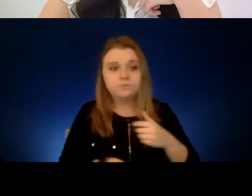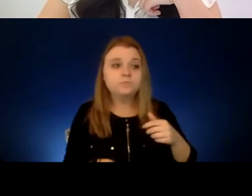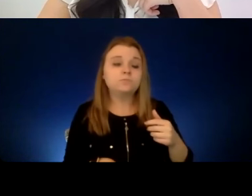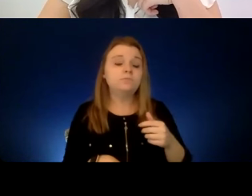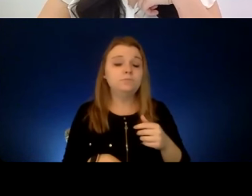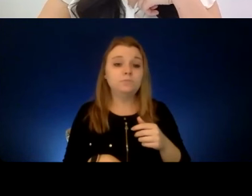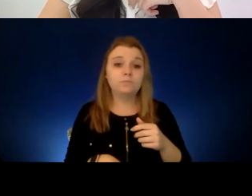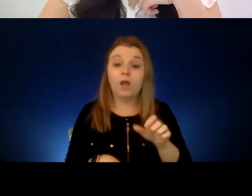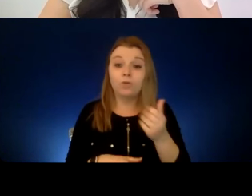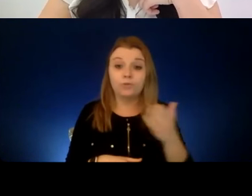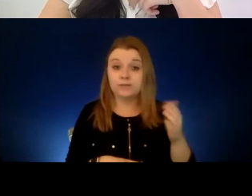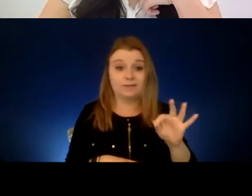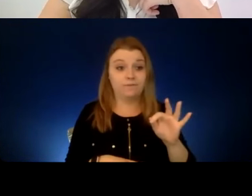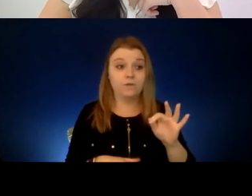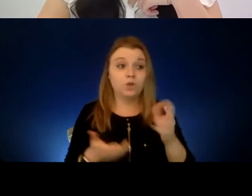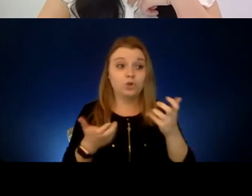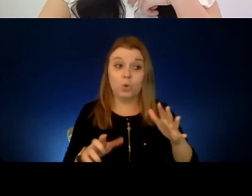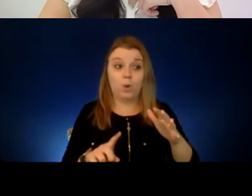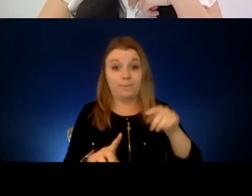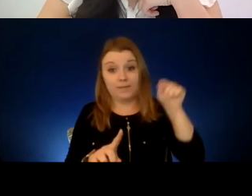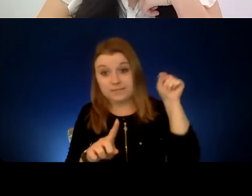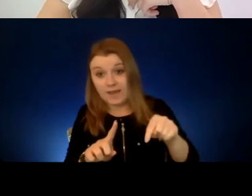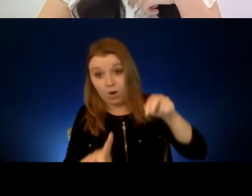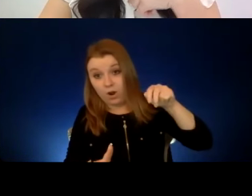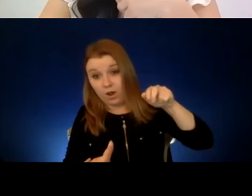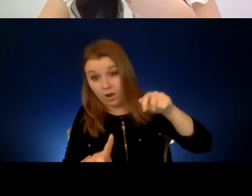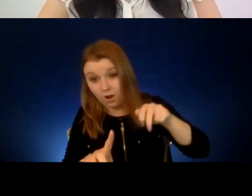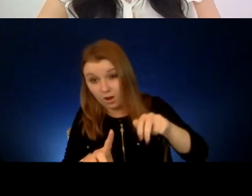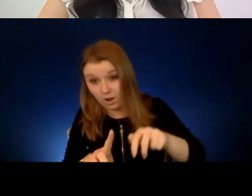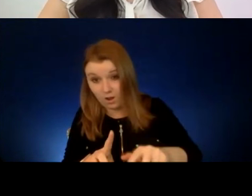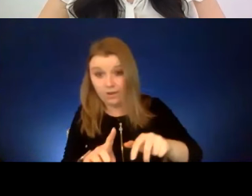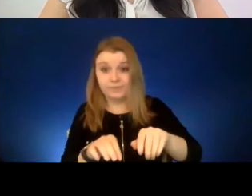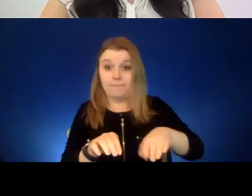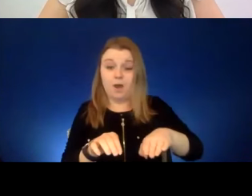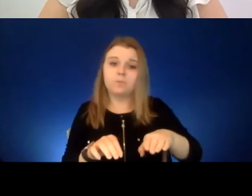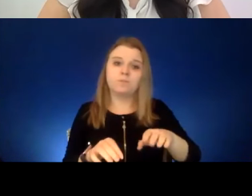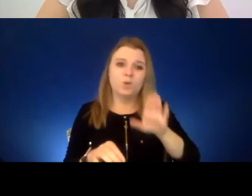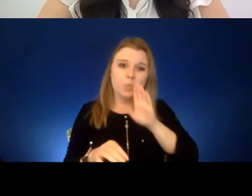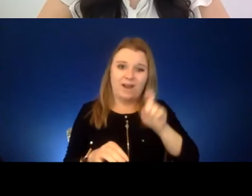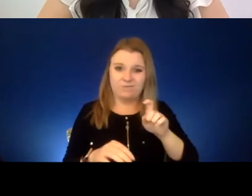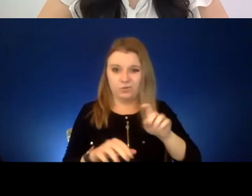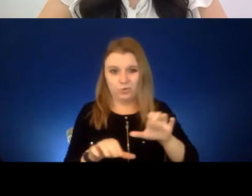all the way down at the bottom of the seating key, 'cause they would have to go up and down those stairs at least twice and most people will use the restroom,